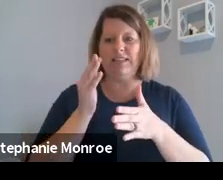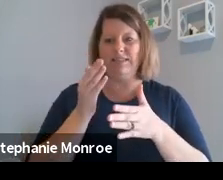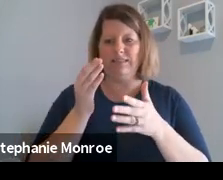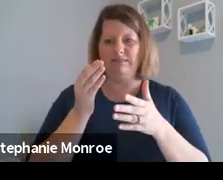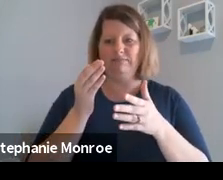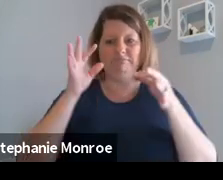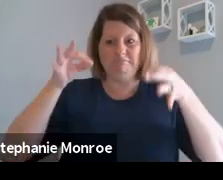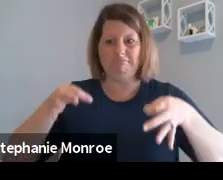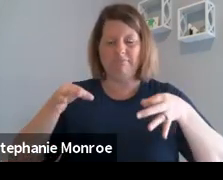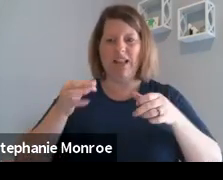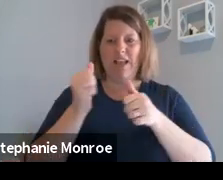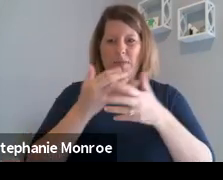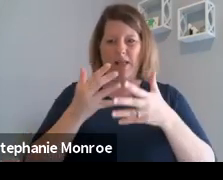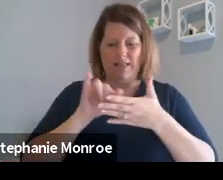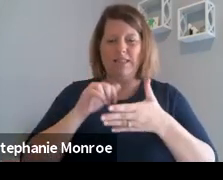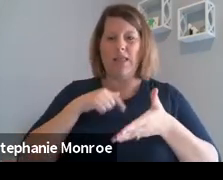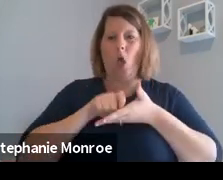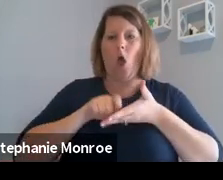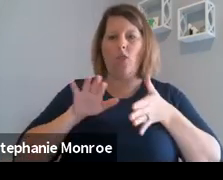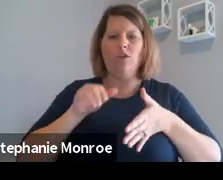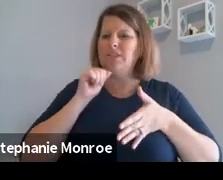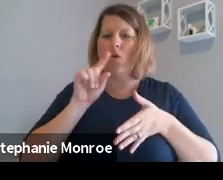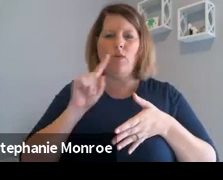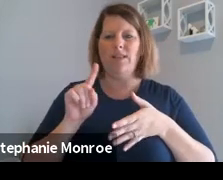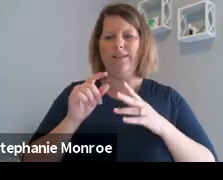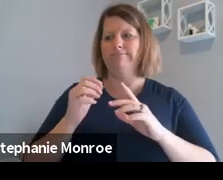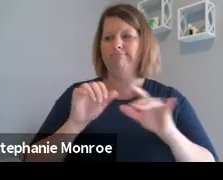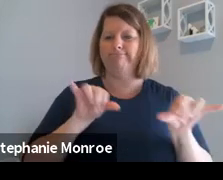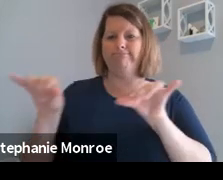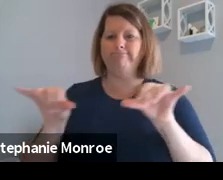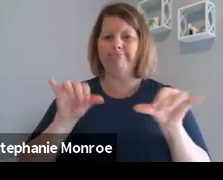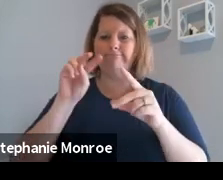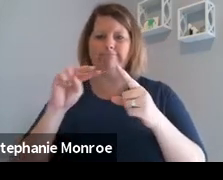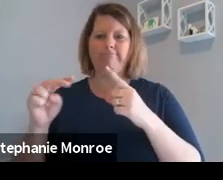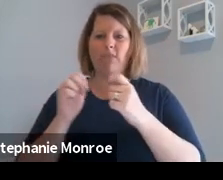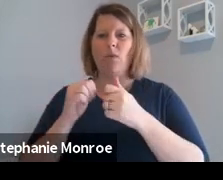and do not necessarily reflect the views of the Department of Justice, Office on Violence Against Women.